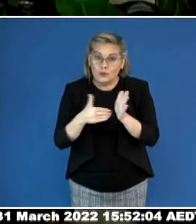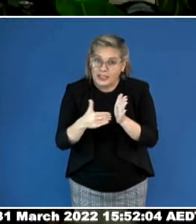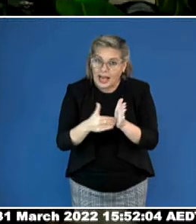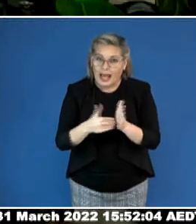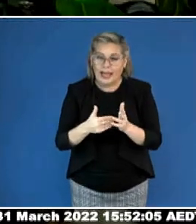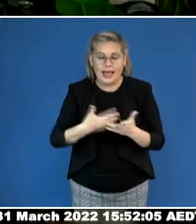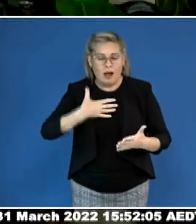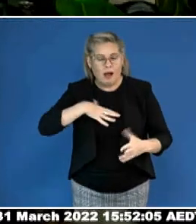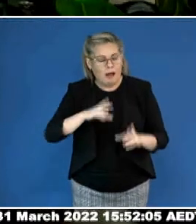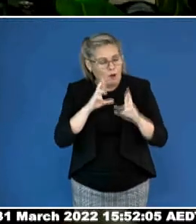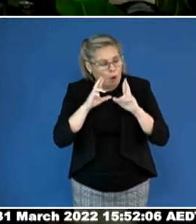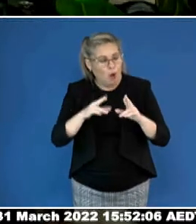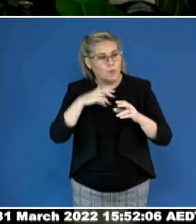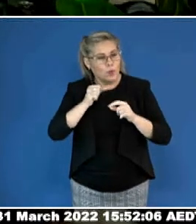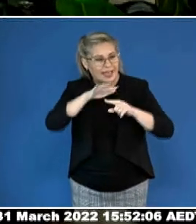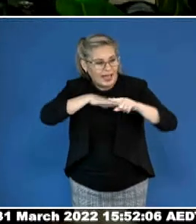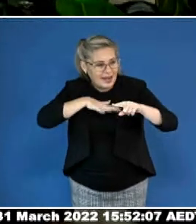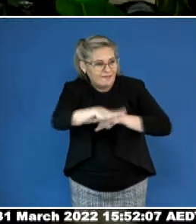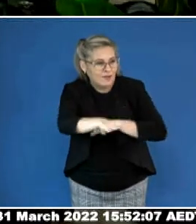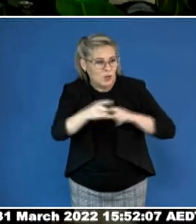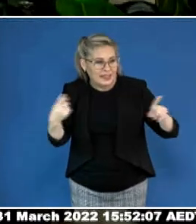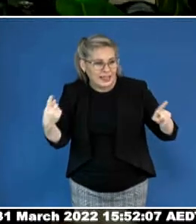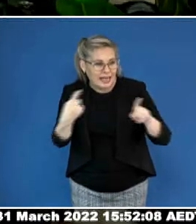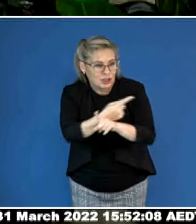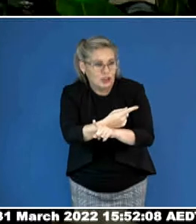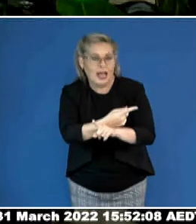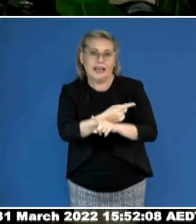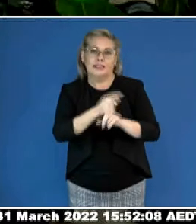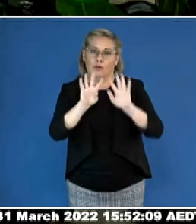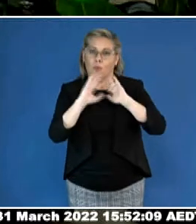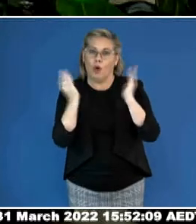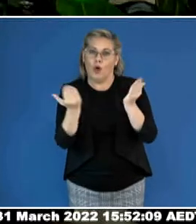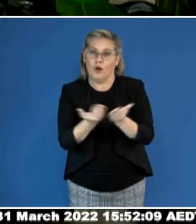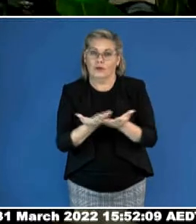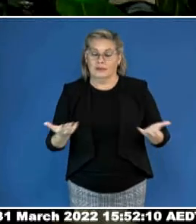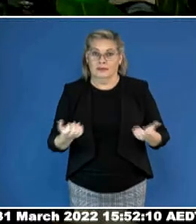stories. Stories that are sadly not particularly remarkable, because they happen